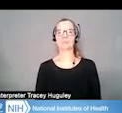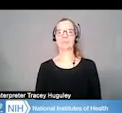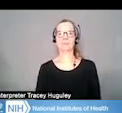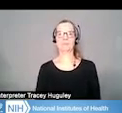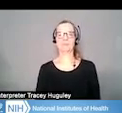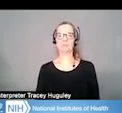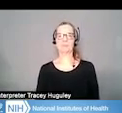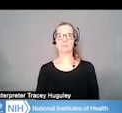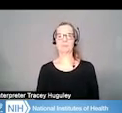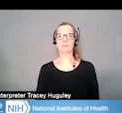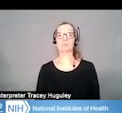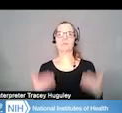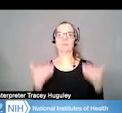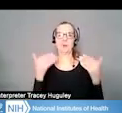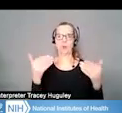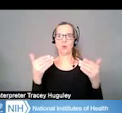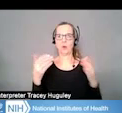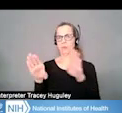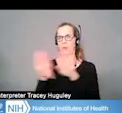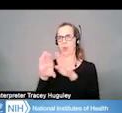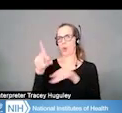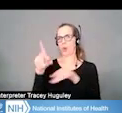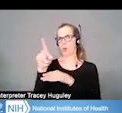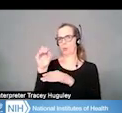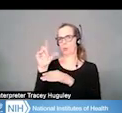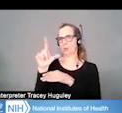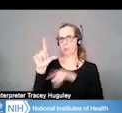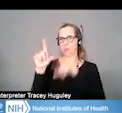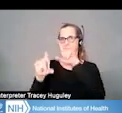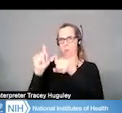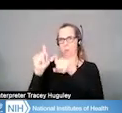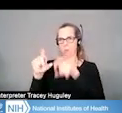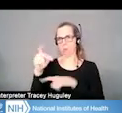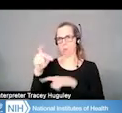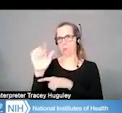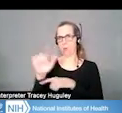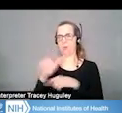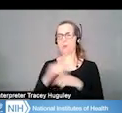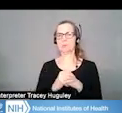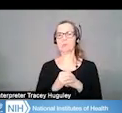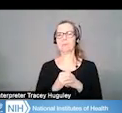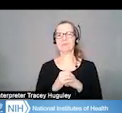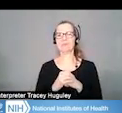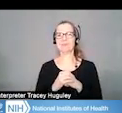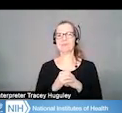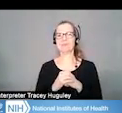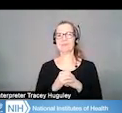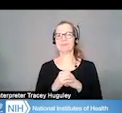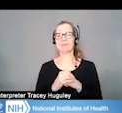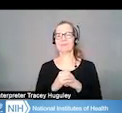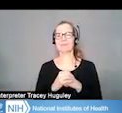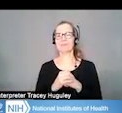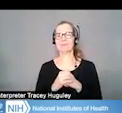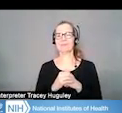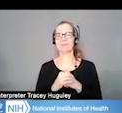So we're going to go ahead and close the poll. And I think we've been able to get a lot of responses